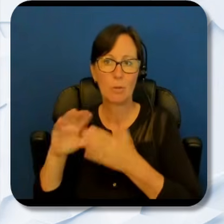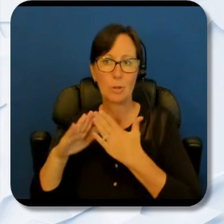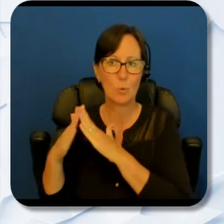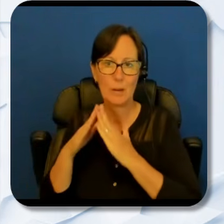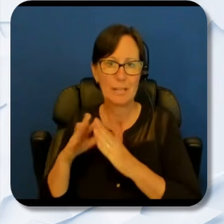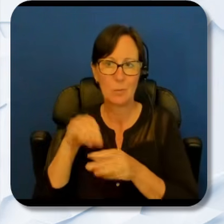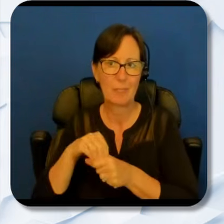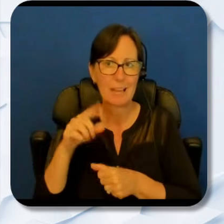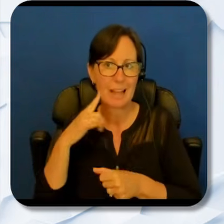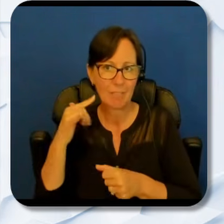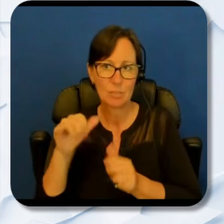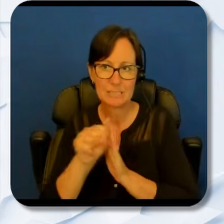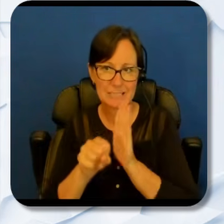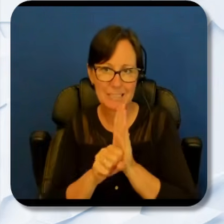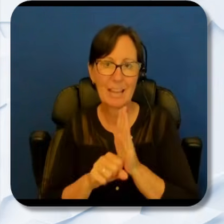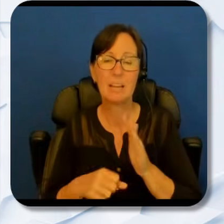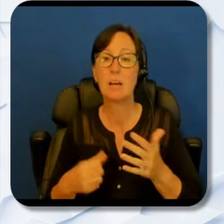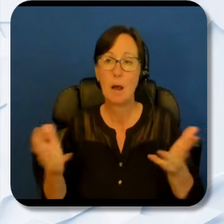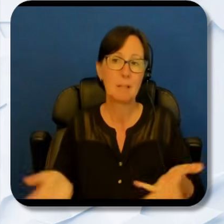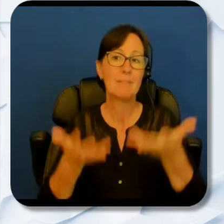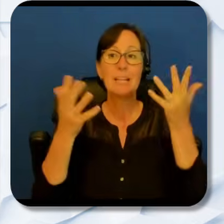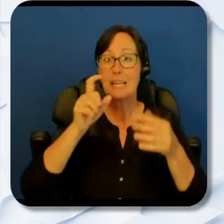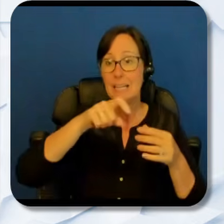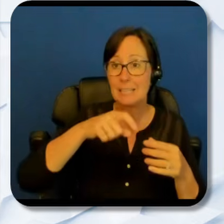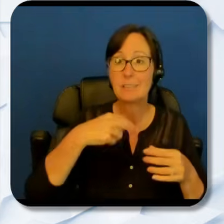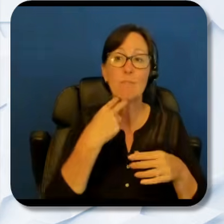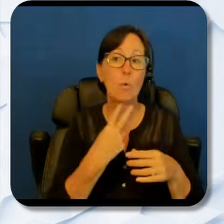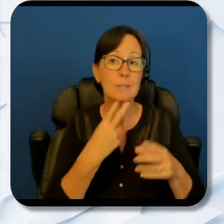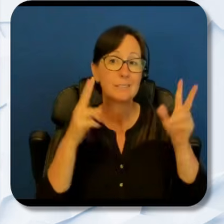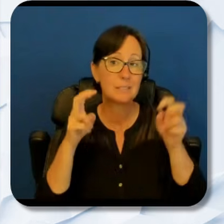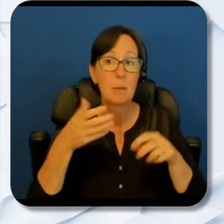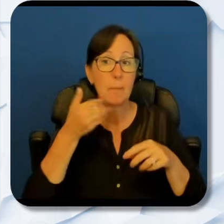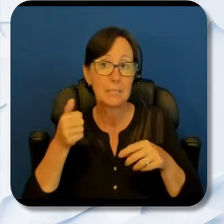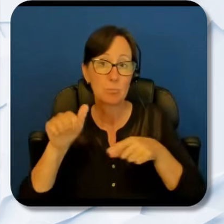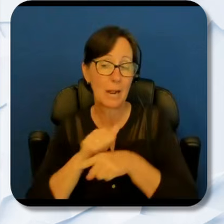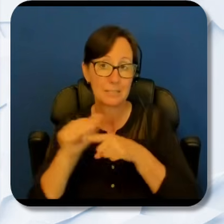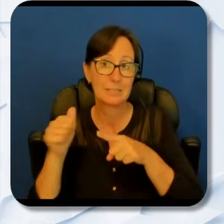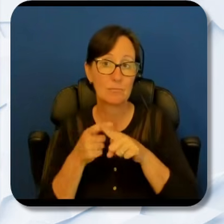Uplifting the needs, voices, and best practices from tribal communities to